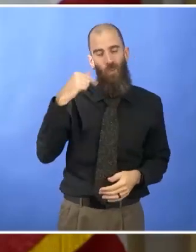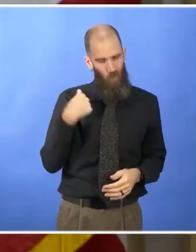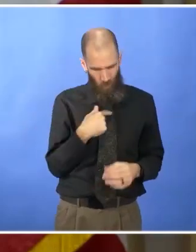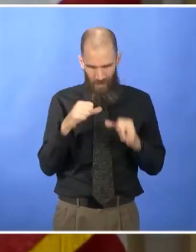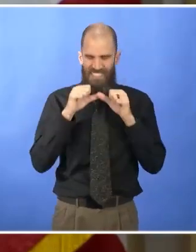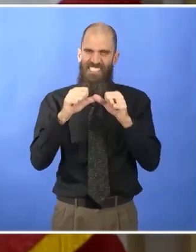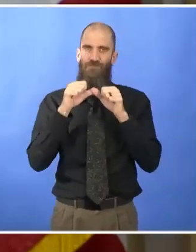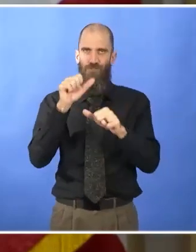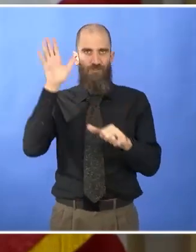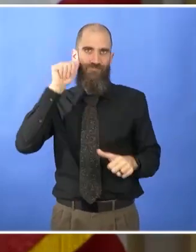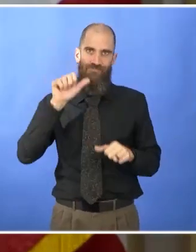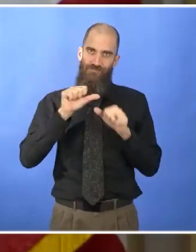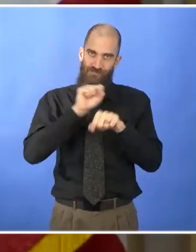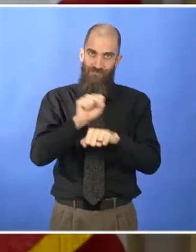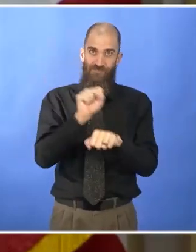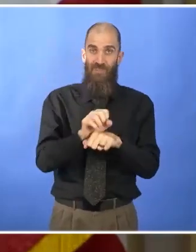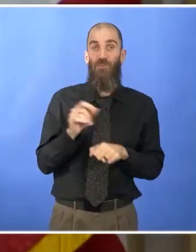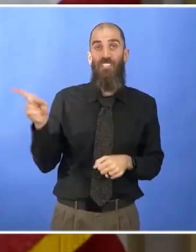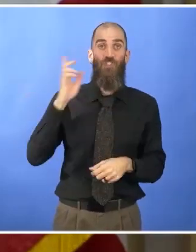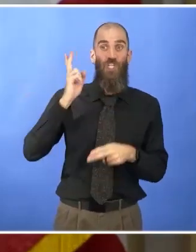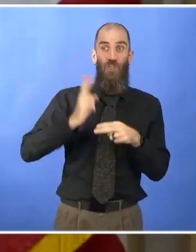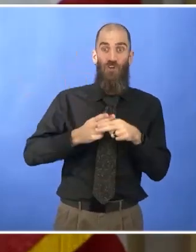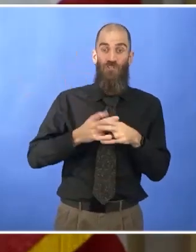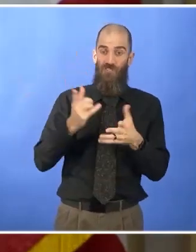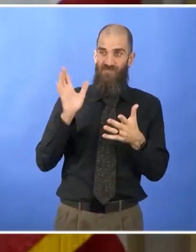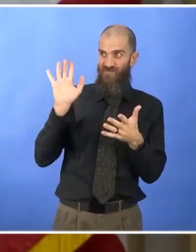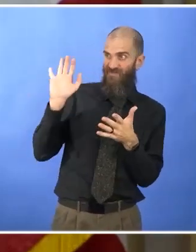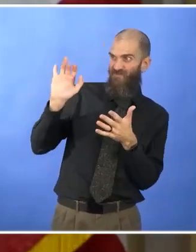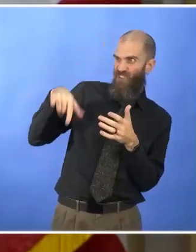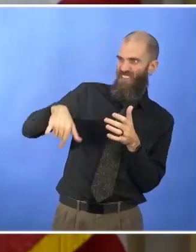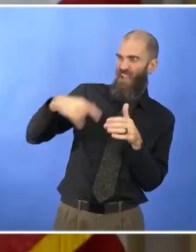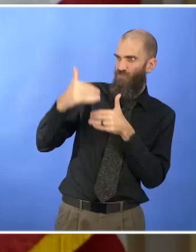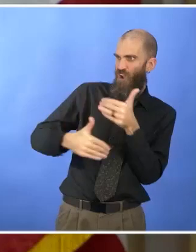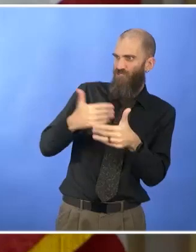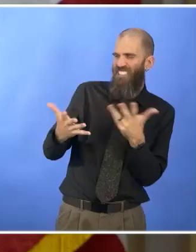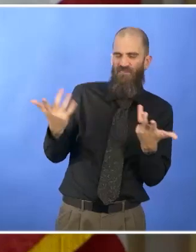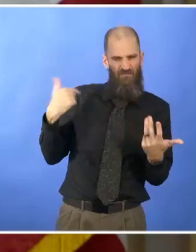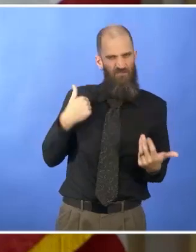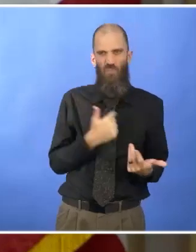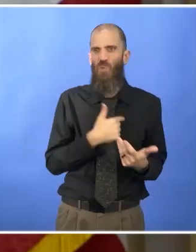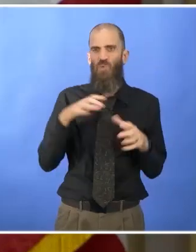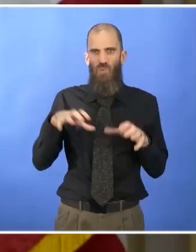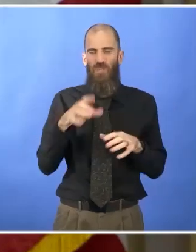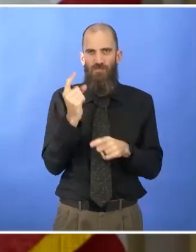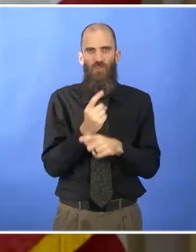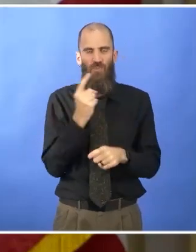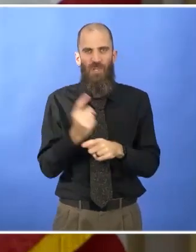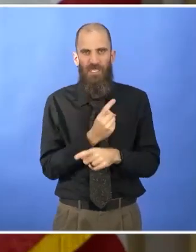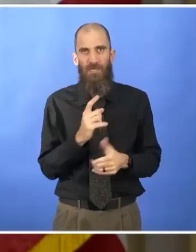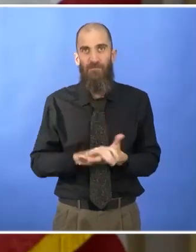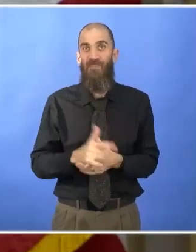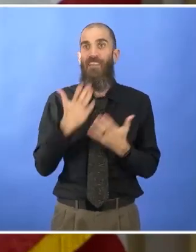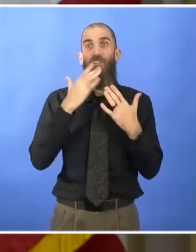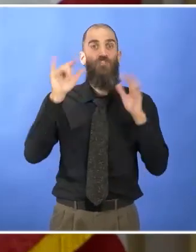THANK YOU ALSO TO THE TERRIFIC TEAM AT THE AGENCY WHO WORKED